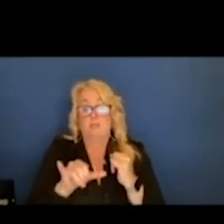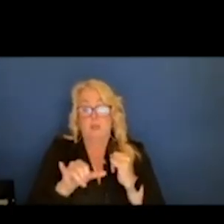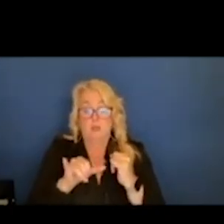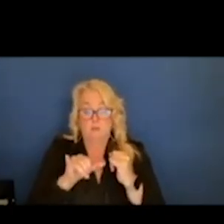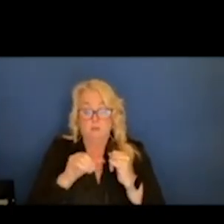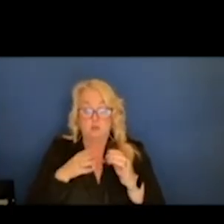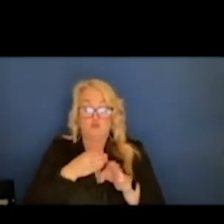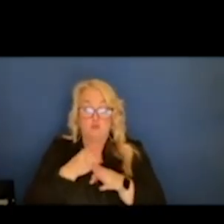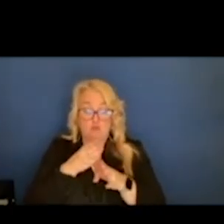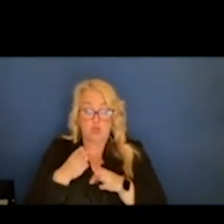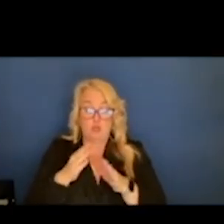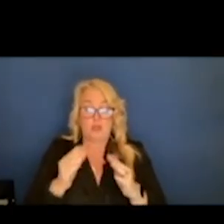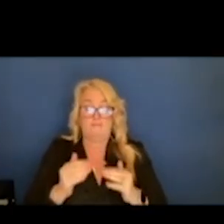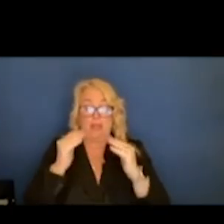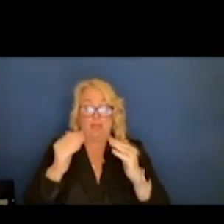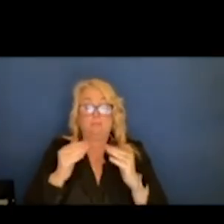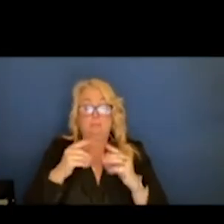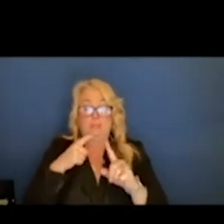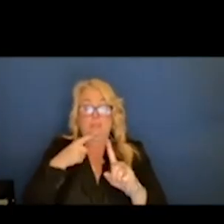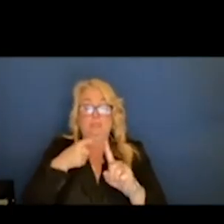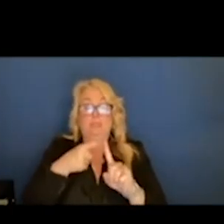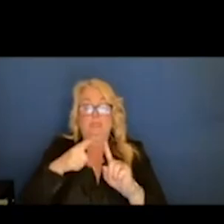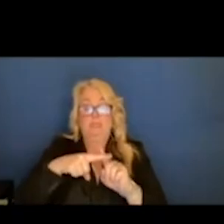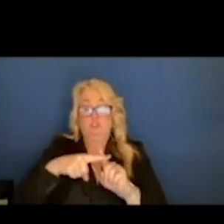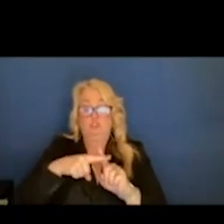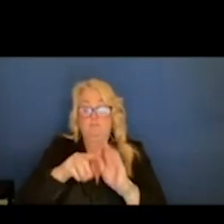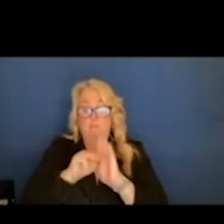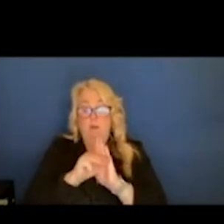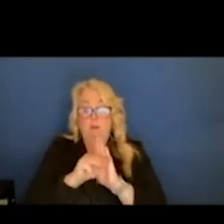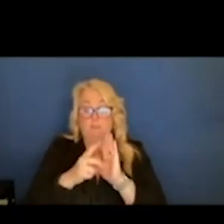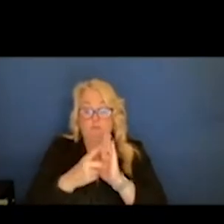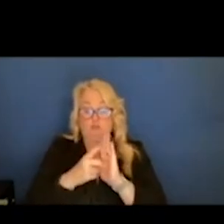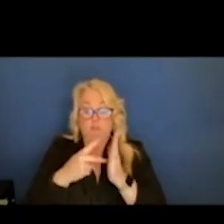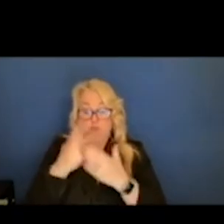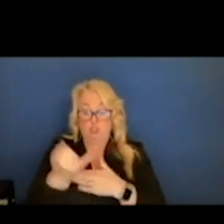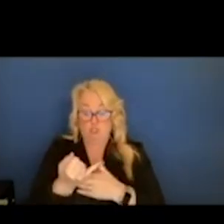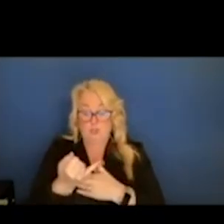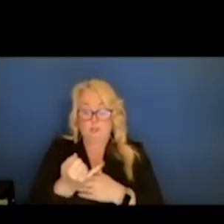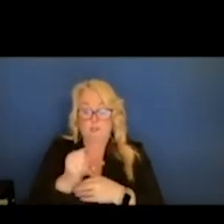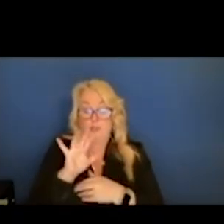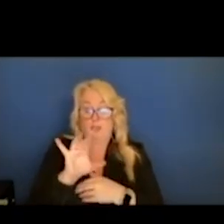Model Demonstration Program (84.421C) addresses the needs of individuals with